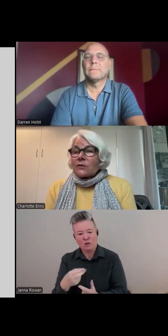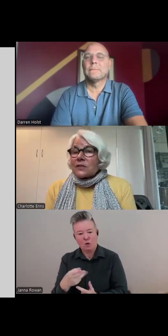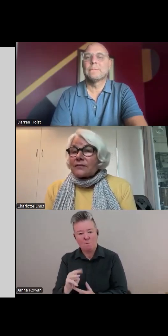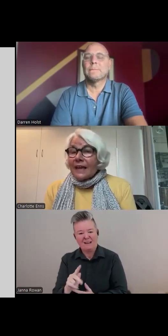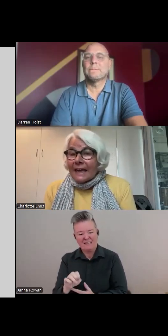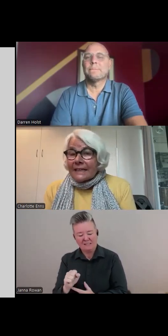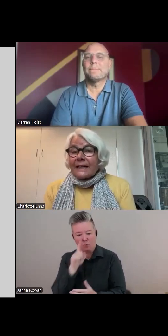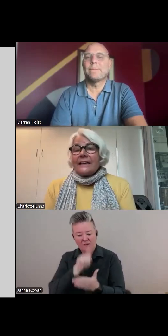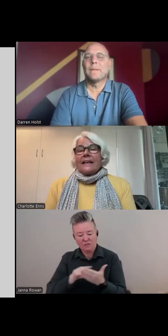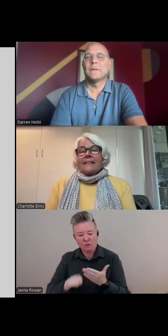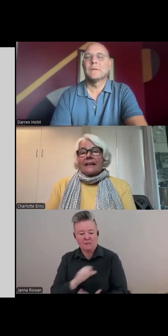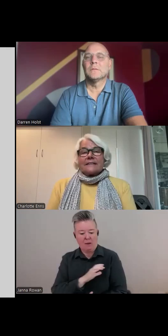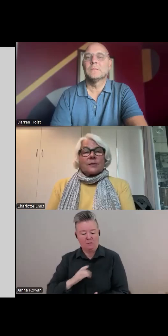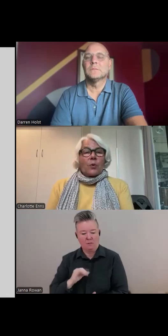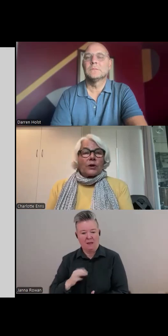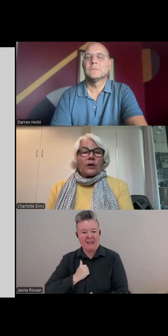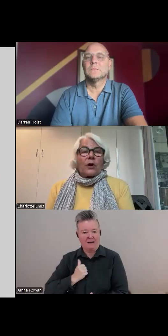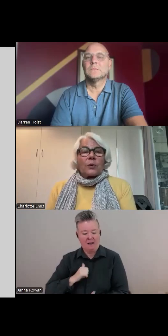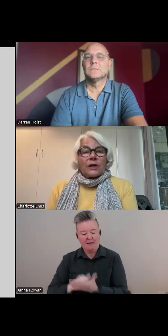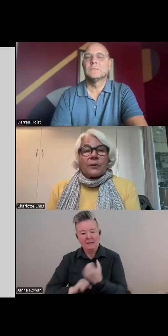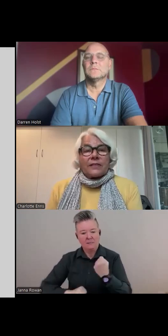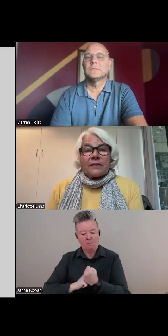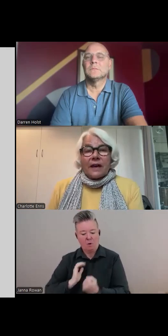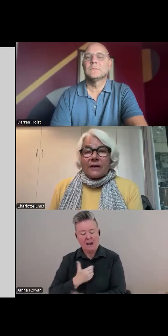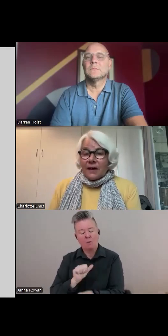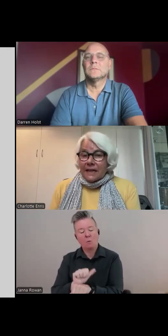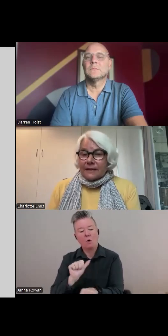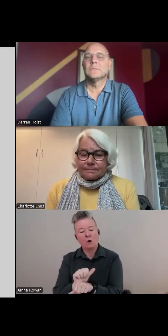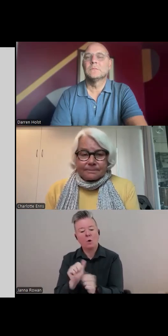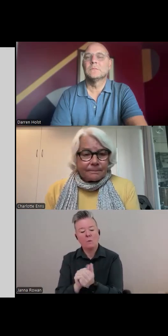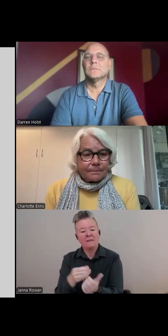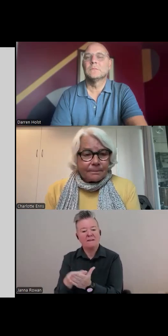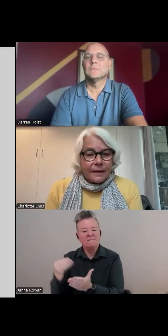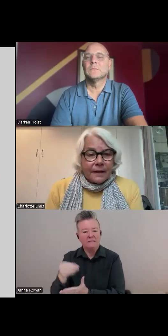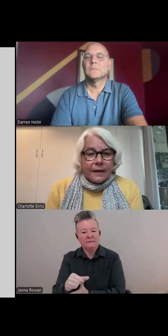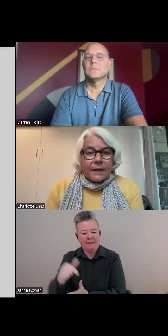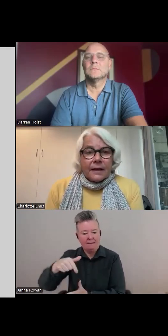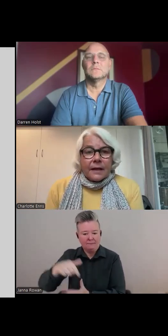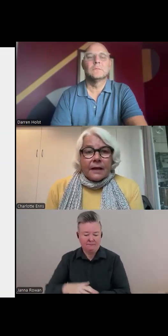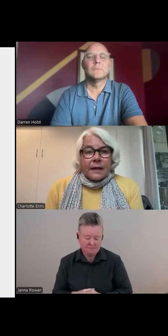of Canada, that supported our work with funding.